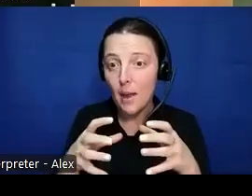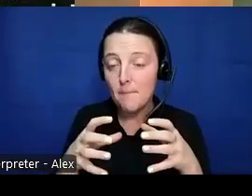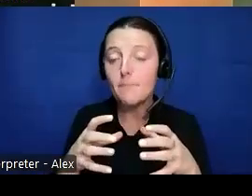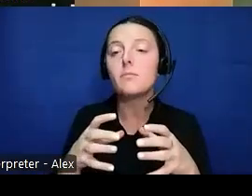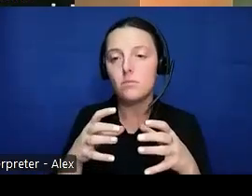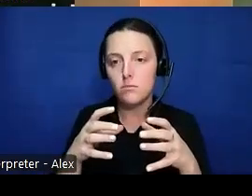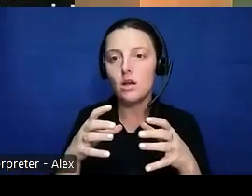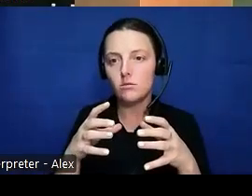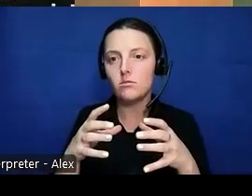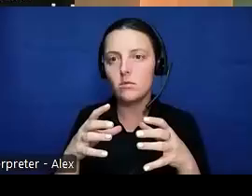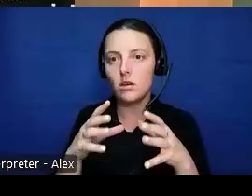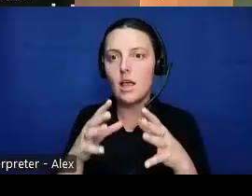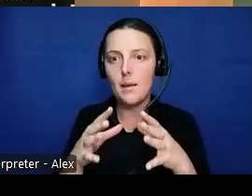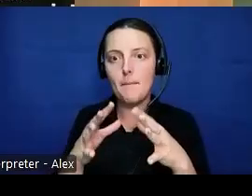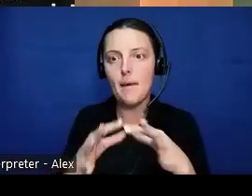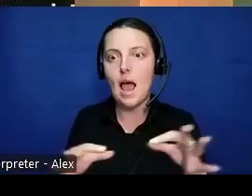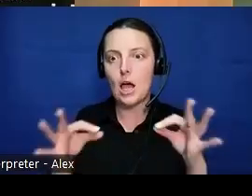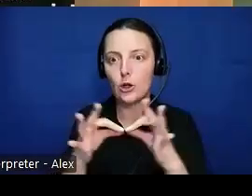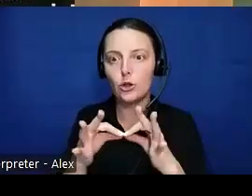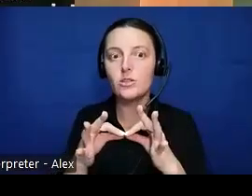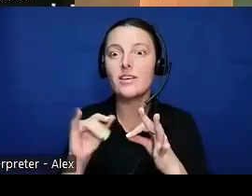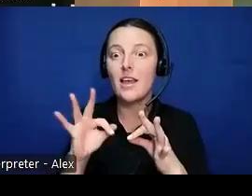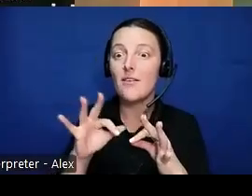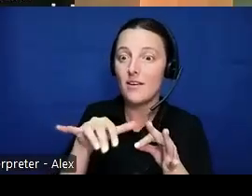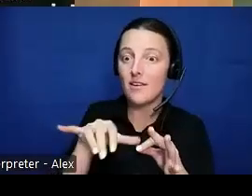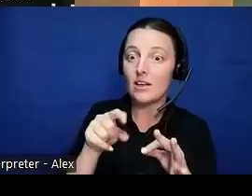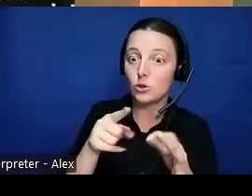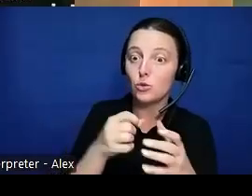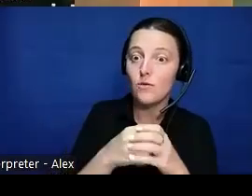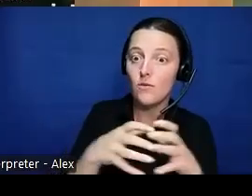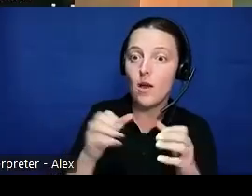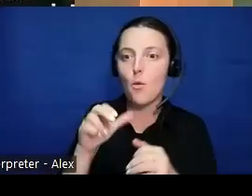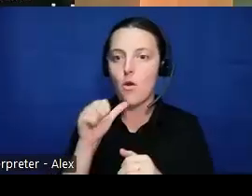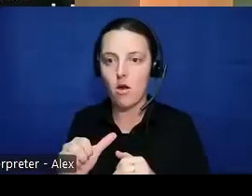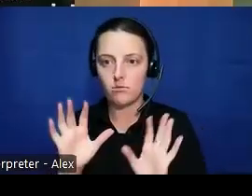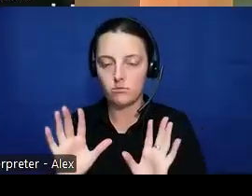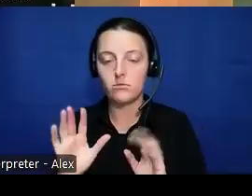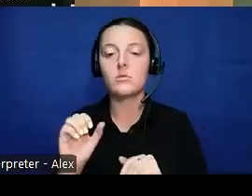that I just showed you. It it basically messes with our our um our neurotransmitters, right?